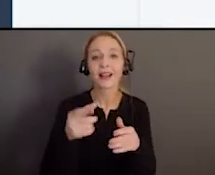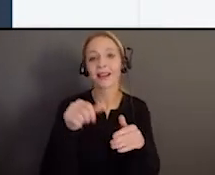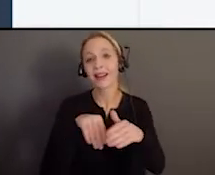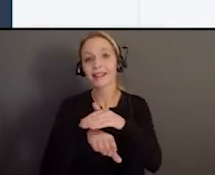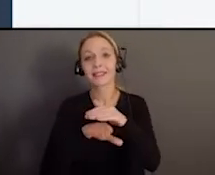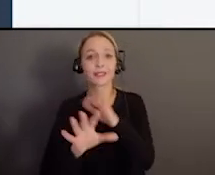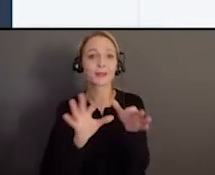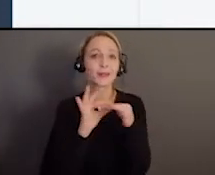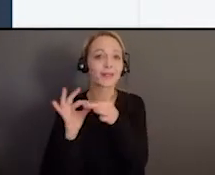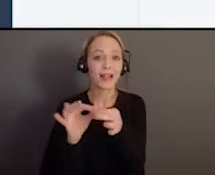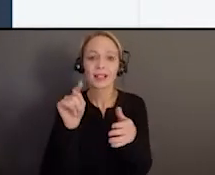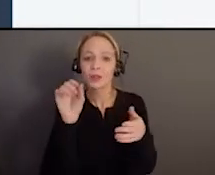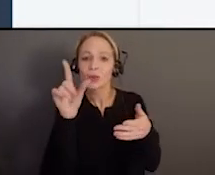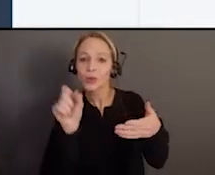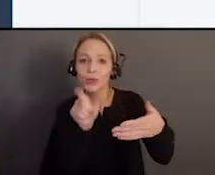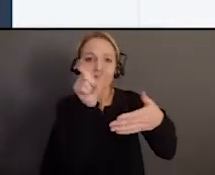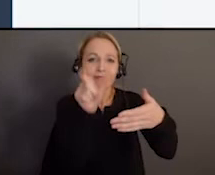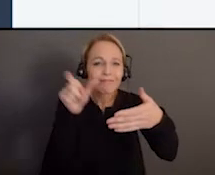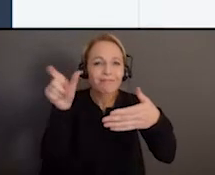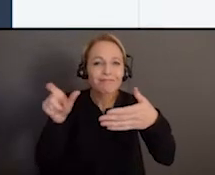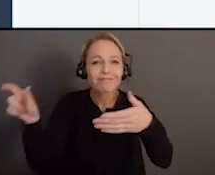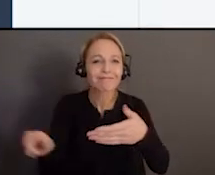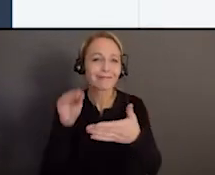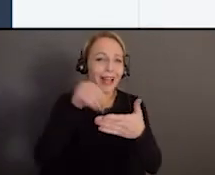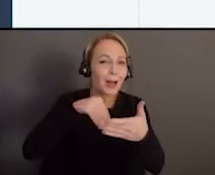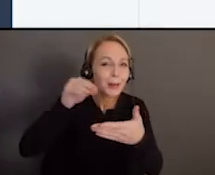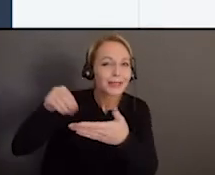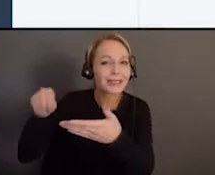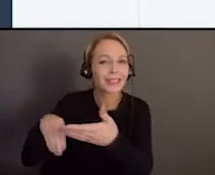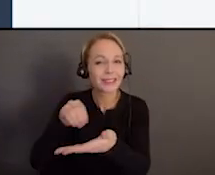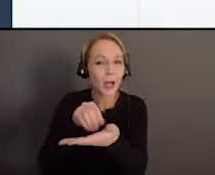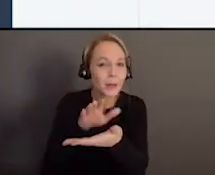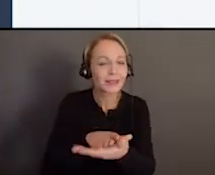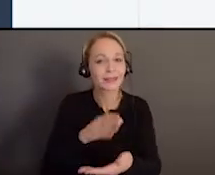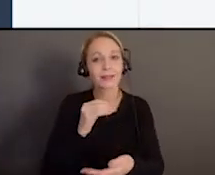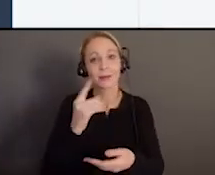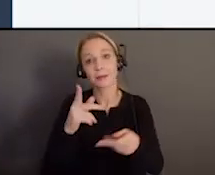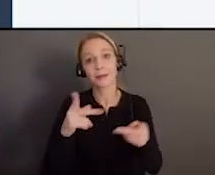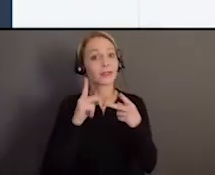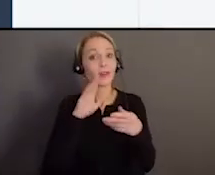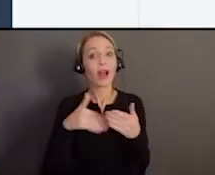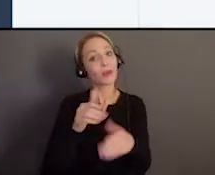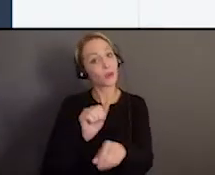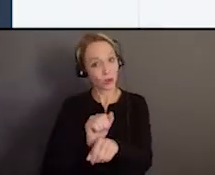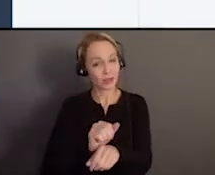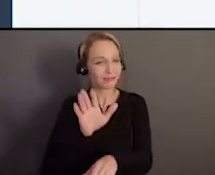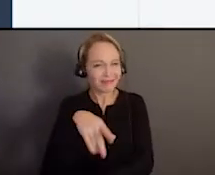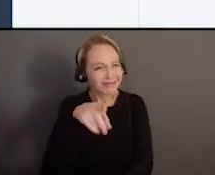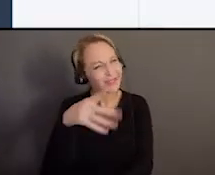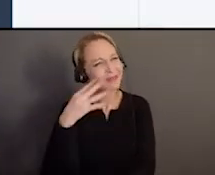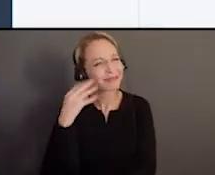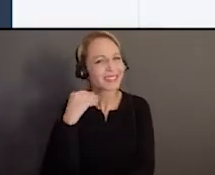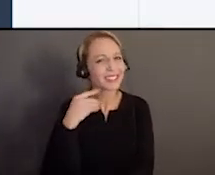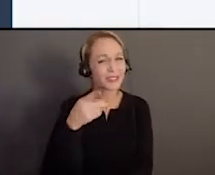AND ONE PLACE FOR ALL OF YOUR WORK. HAVE YOU EVER TRIED TO FIND THAT ONE BLOG OR ONE